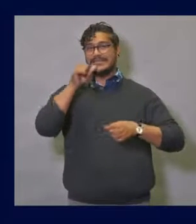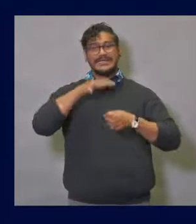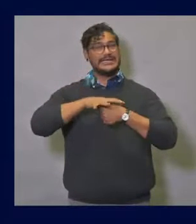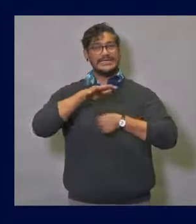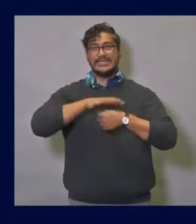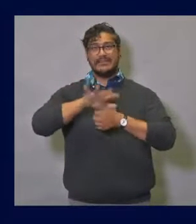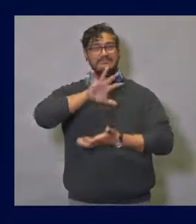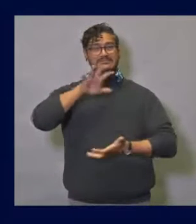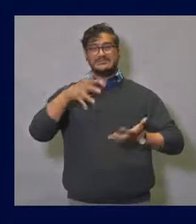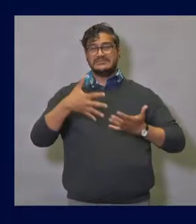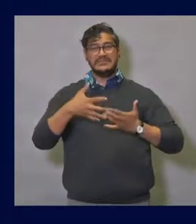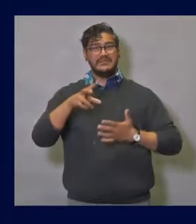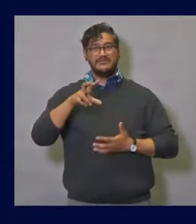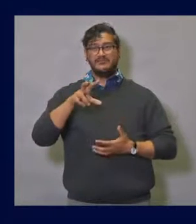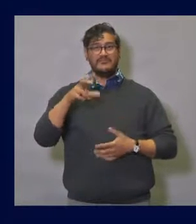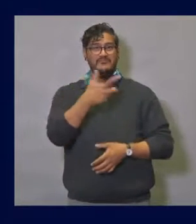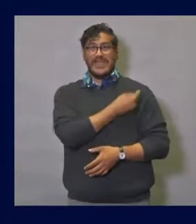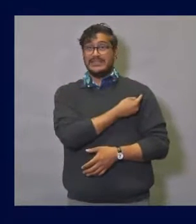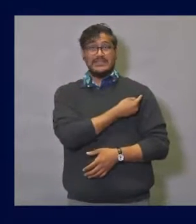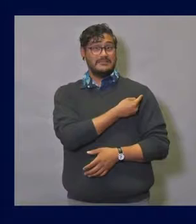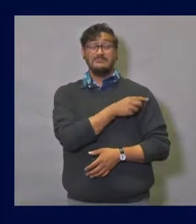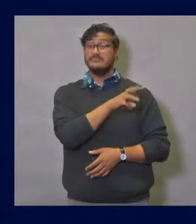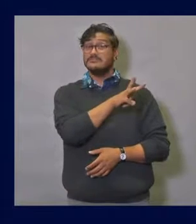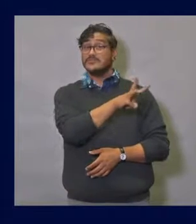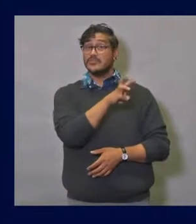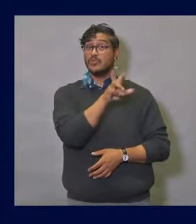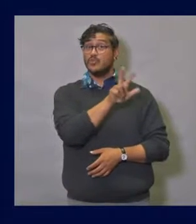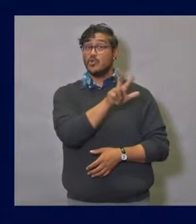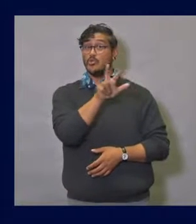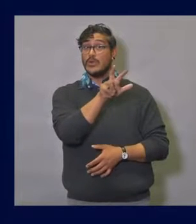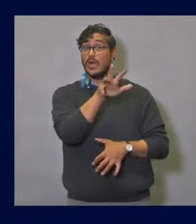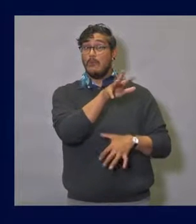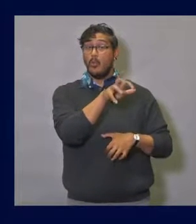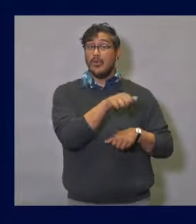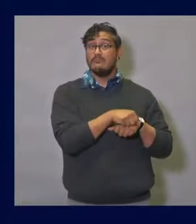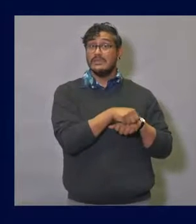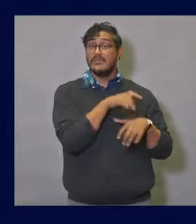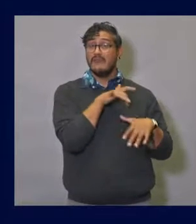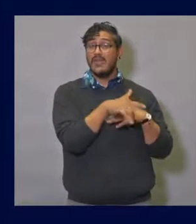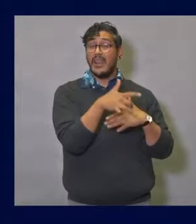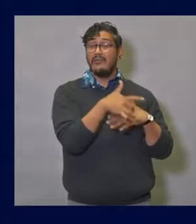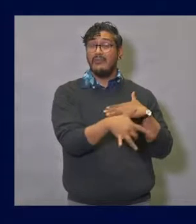CONTINUED LACK OF VACCINE SUSUPP..